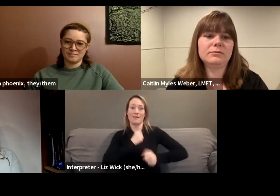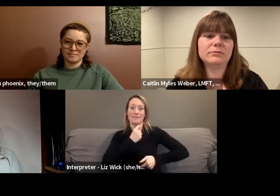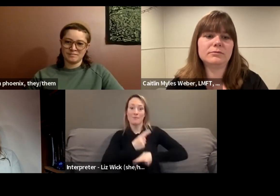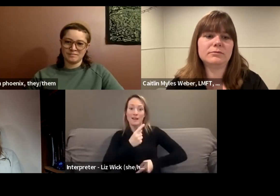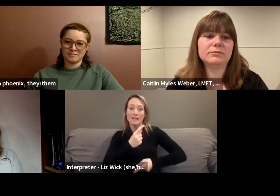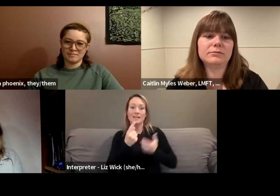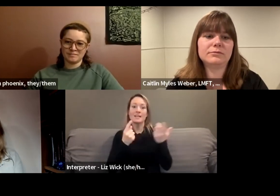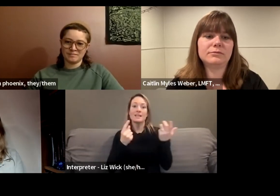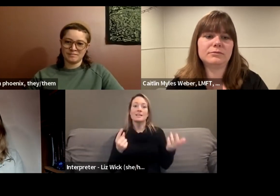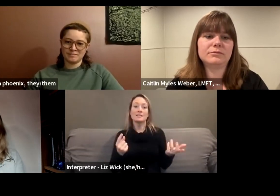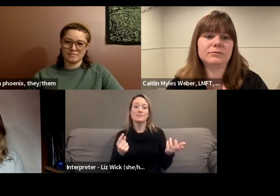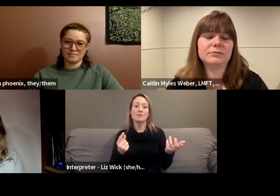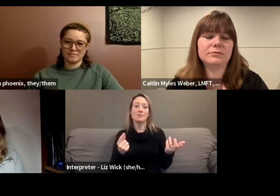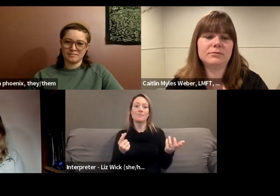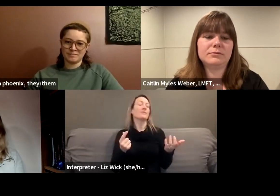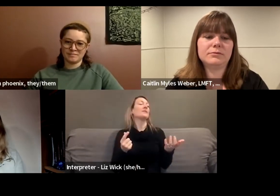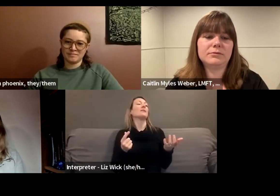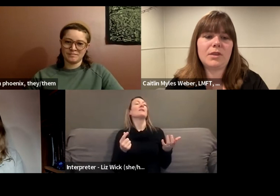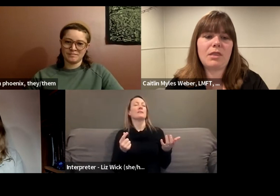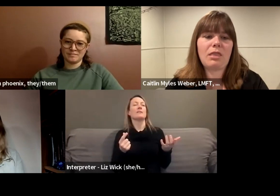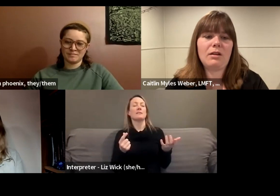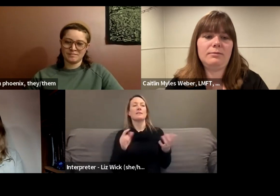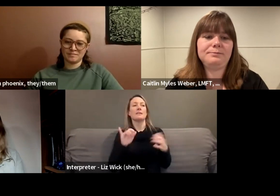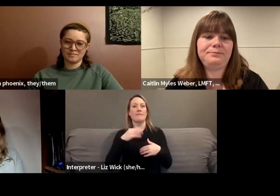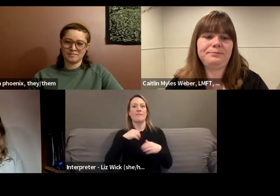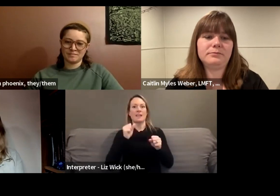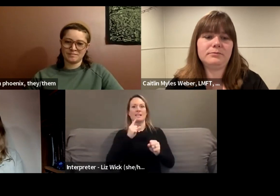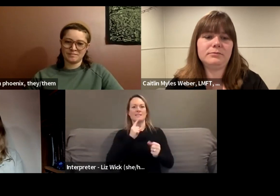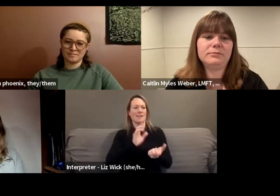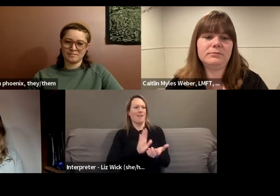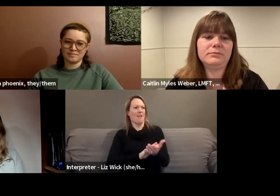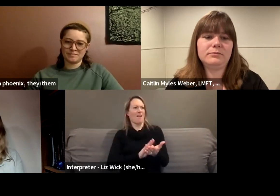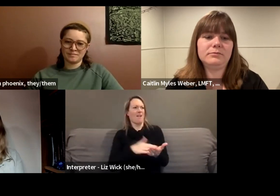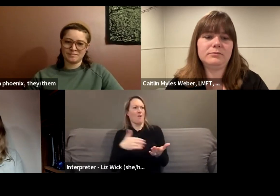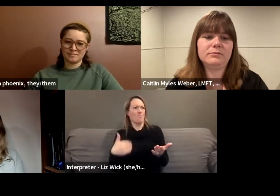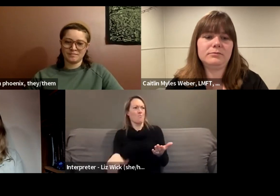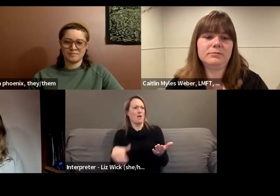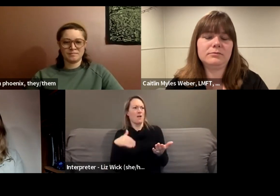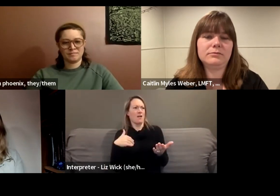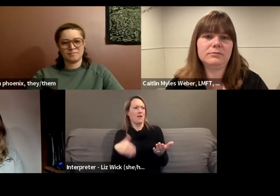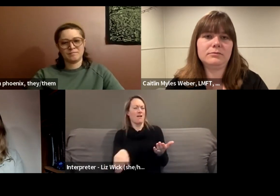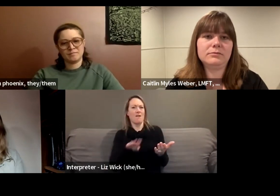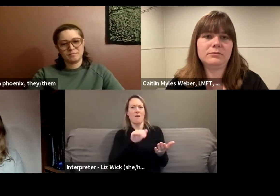to say like, "Wow, that was really badass of you." Or, "That took a lot of guts."